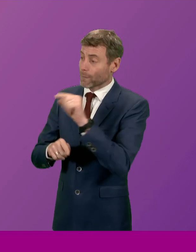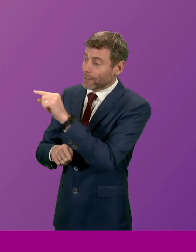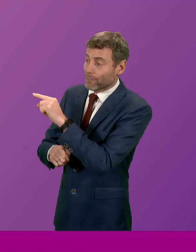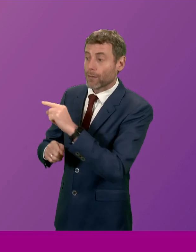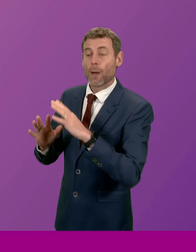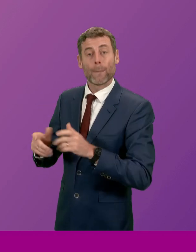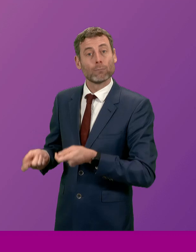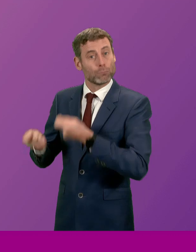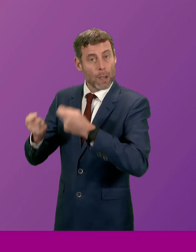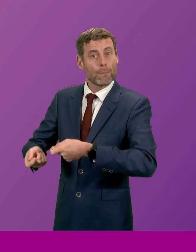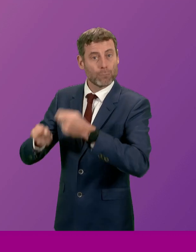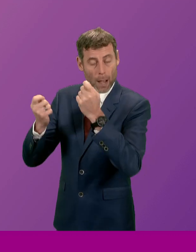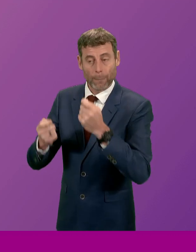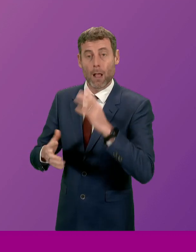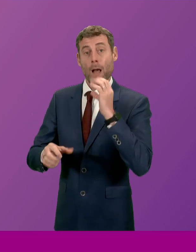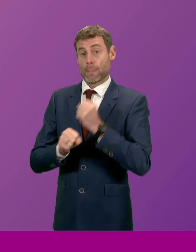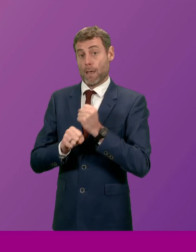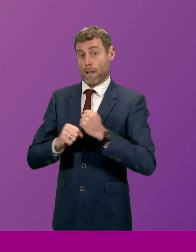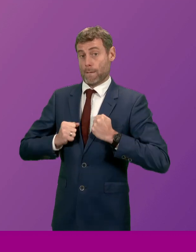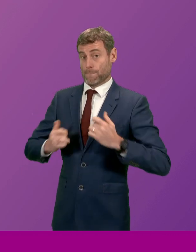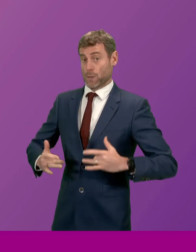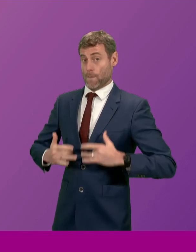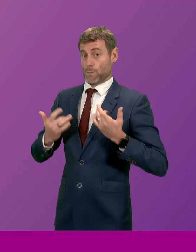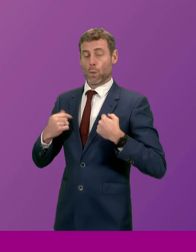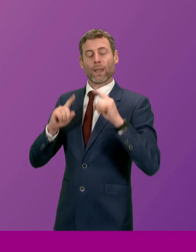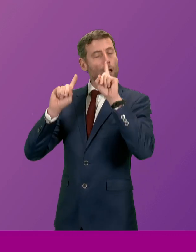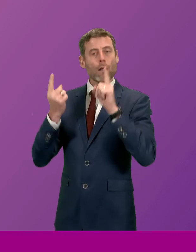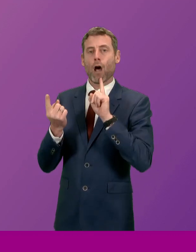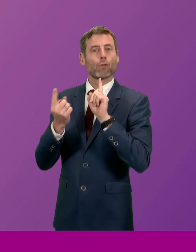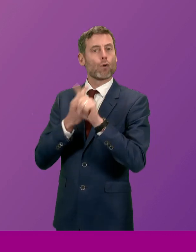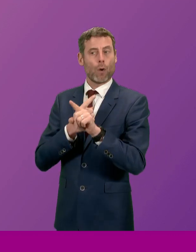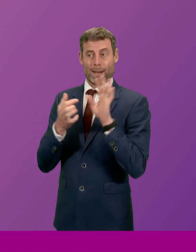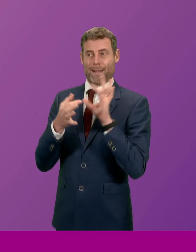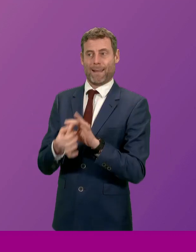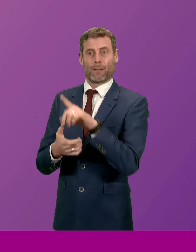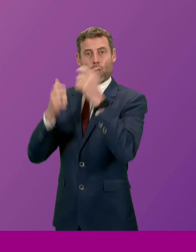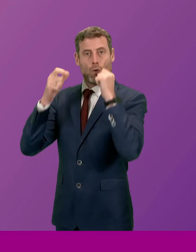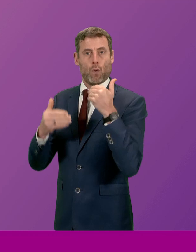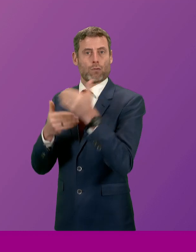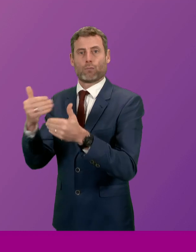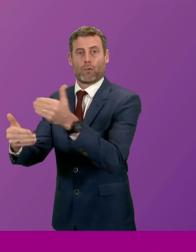that we cannot comment on the on-going proceedings that Mr Findlay raises. The